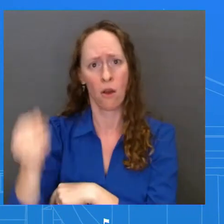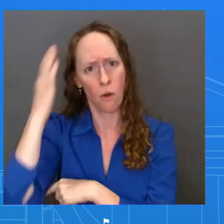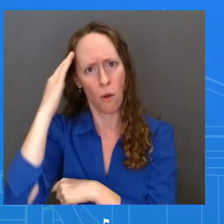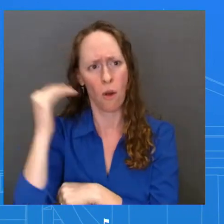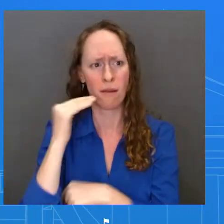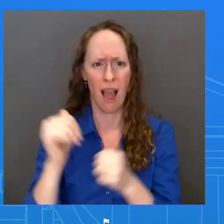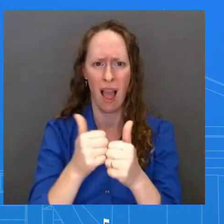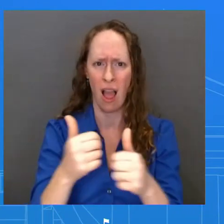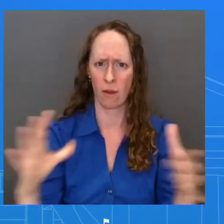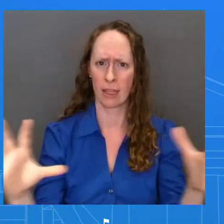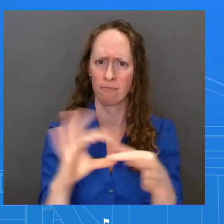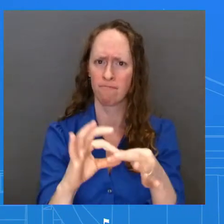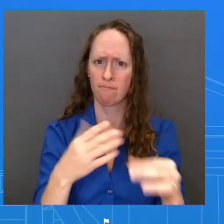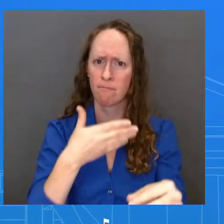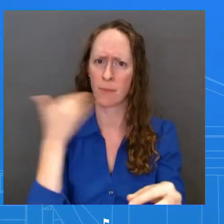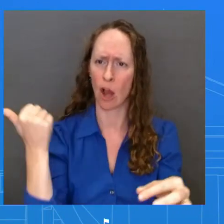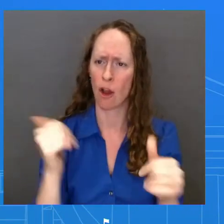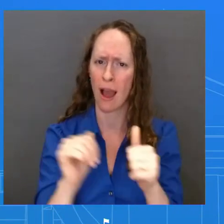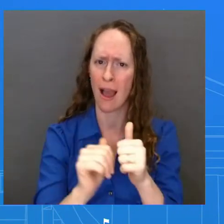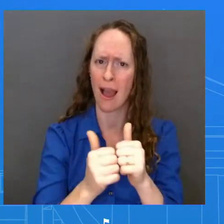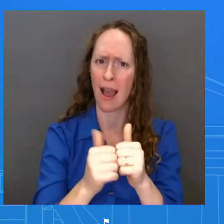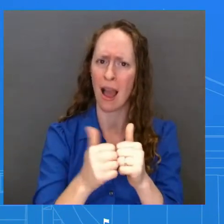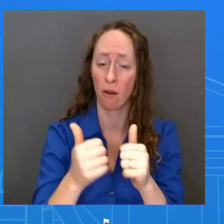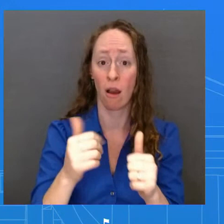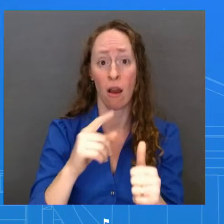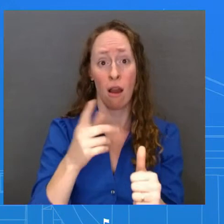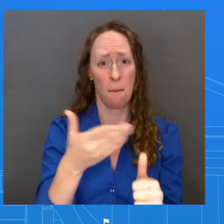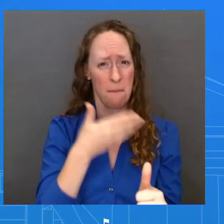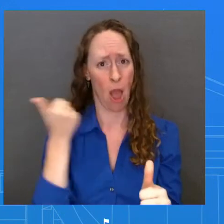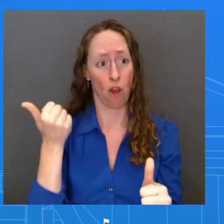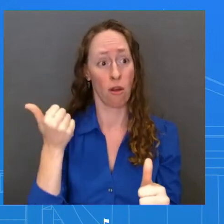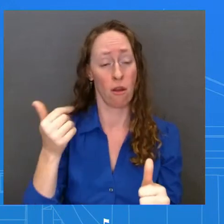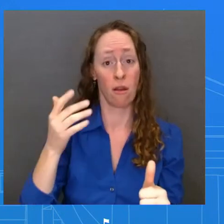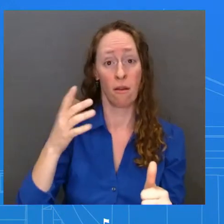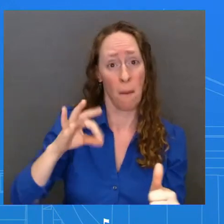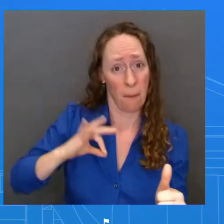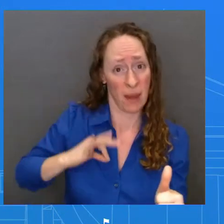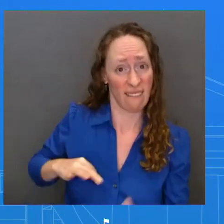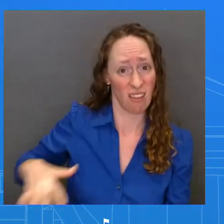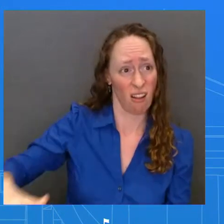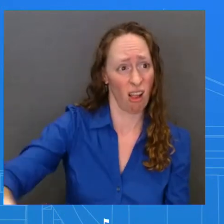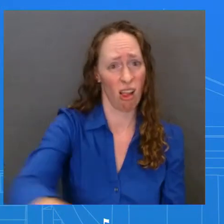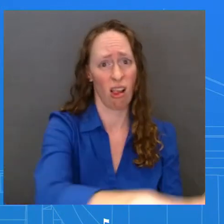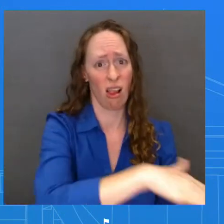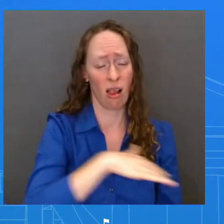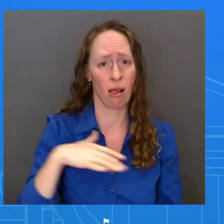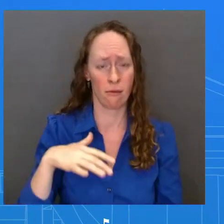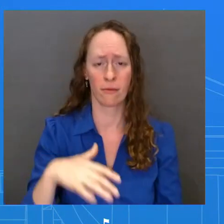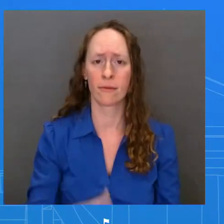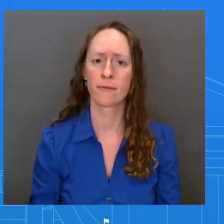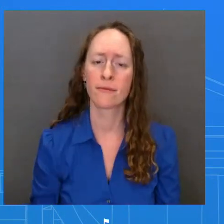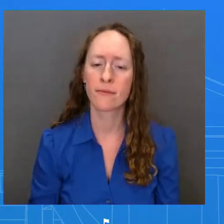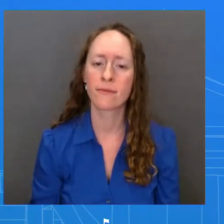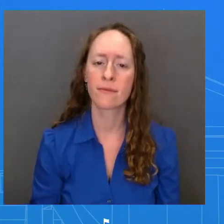President Biden encouraged both leaders to take bold steps to improve their bilateral relationship, which could help set the foundation